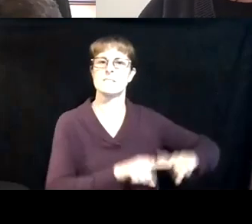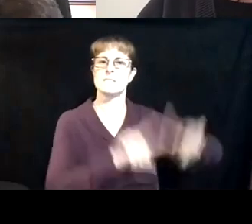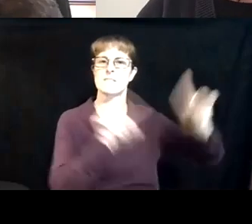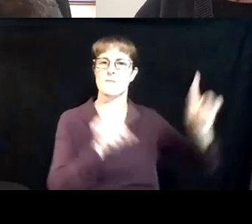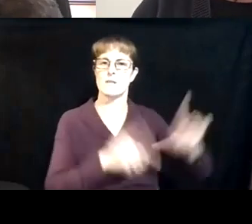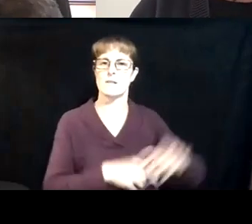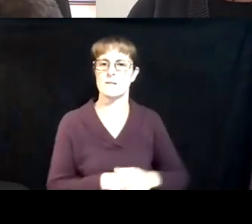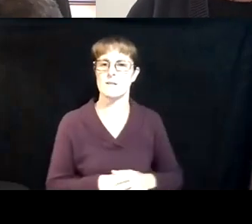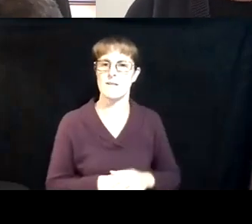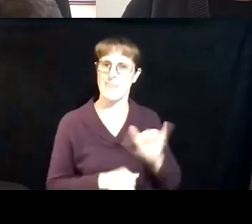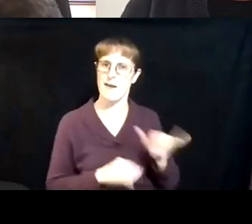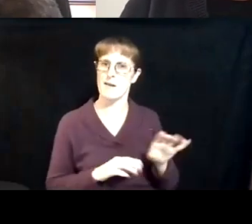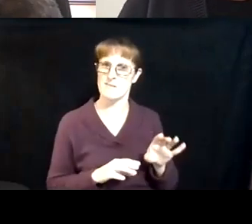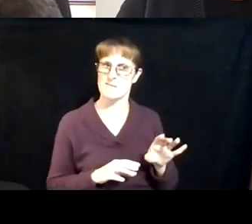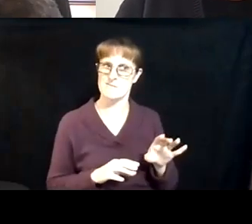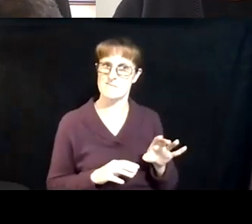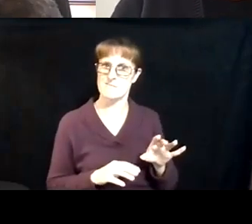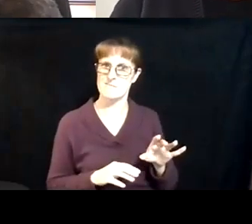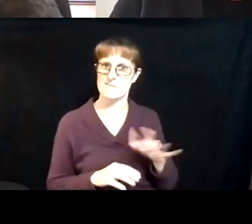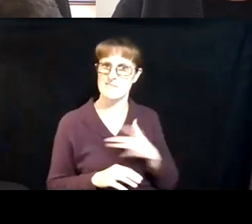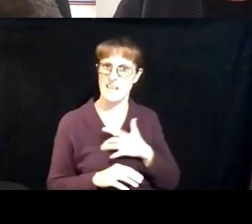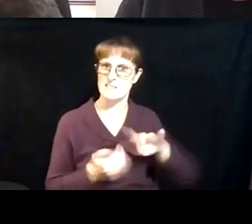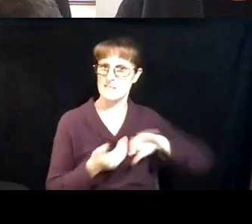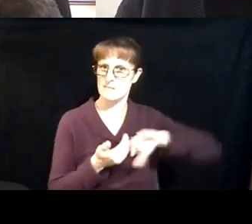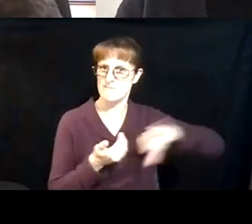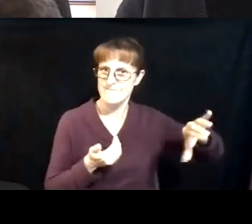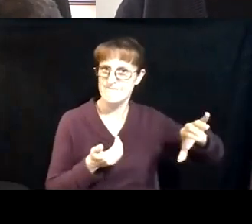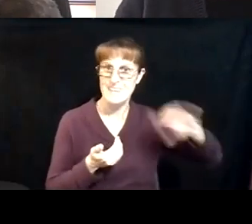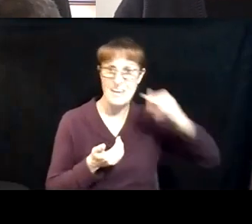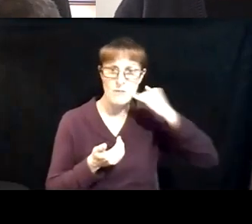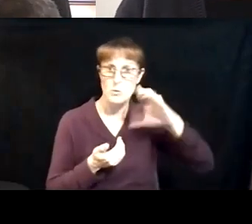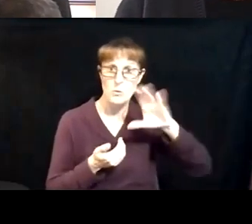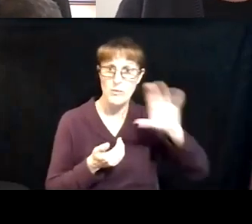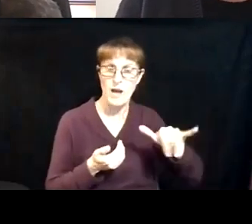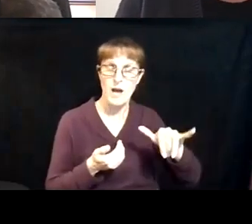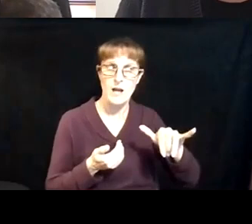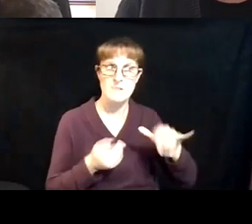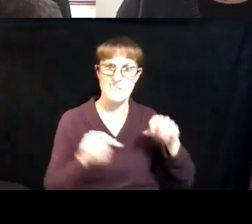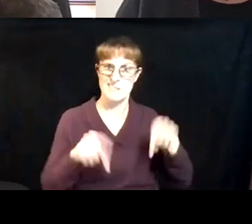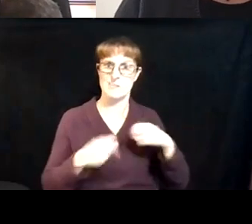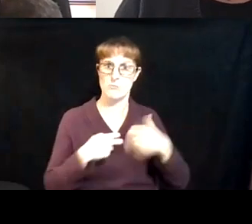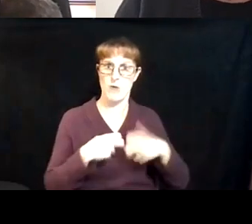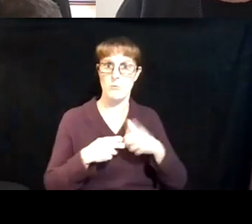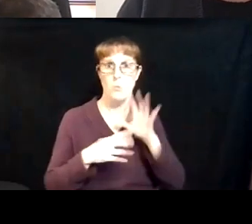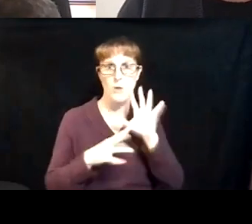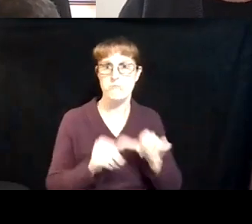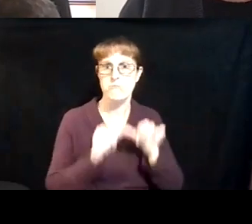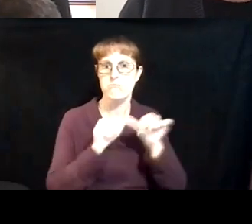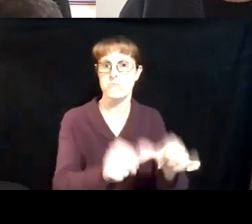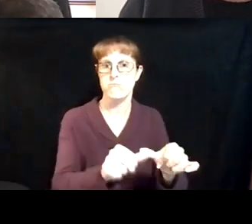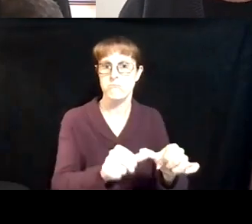We are stuck in this problem and that she said something about